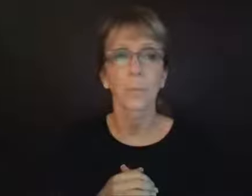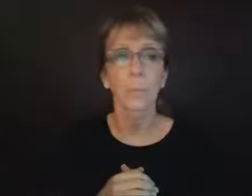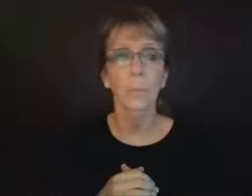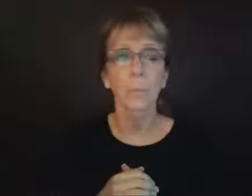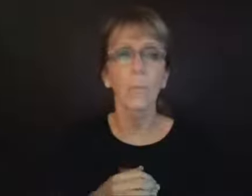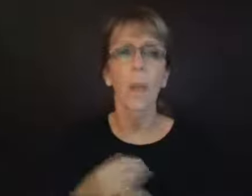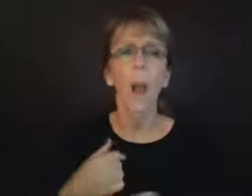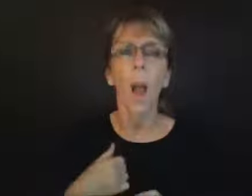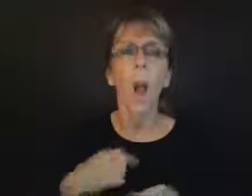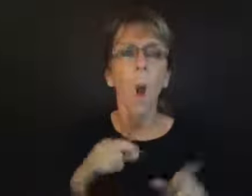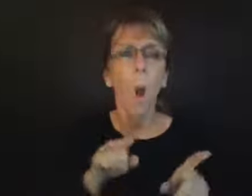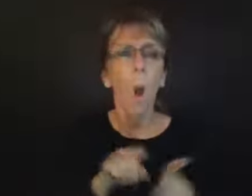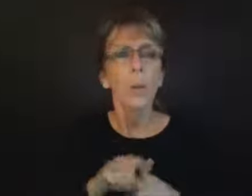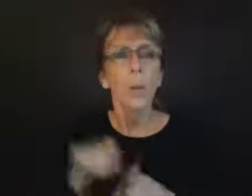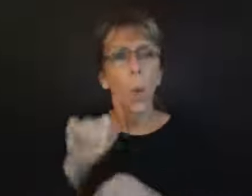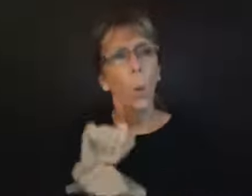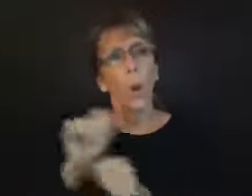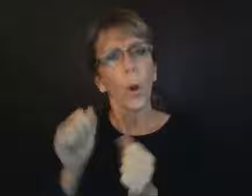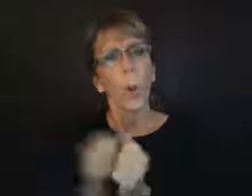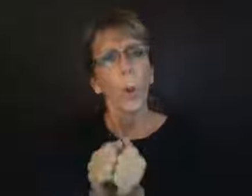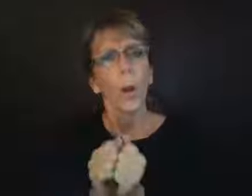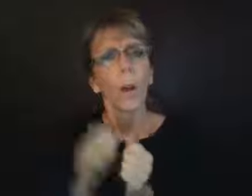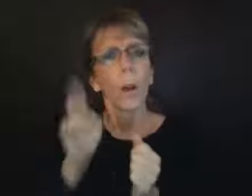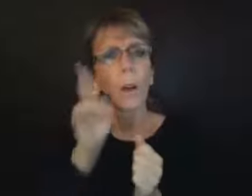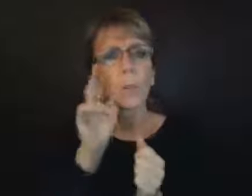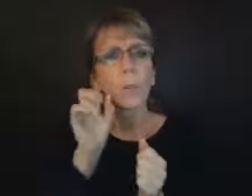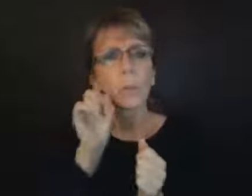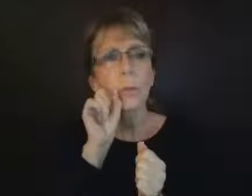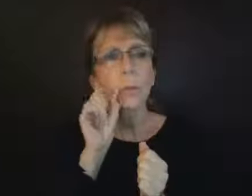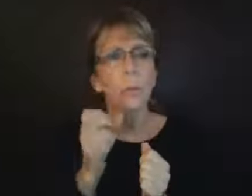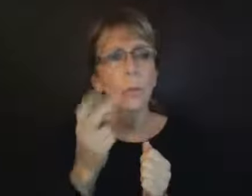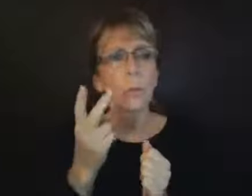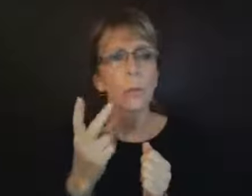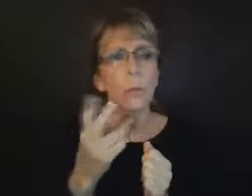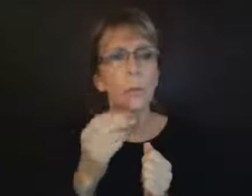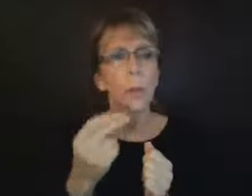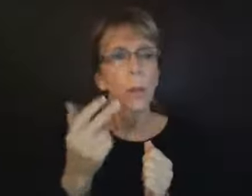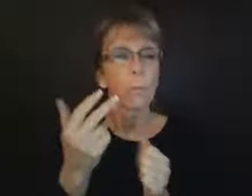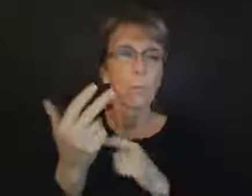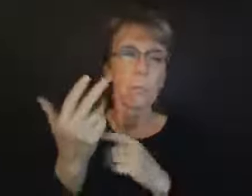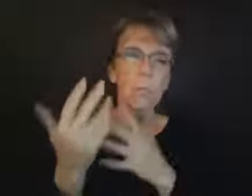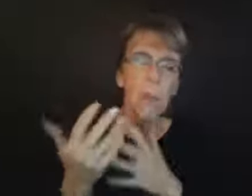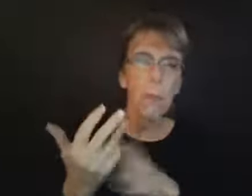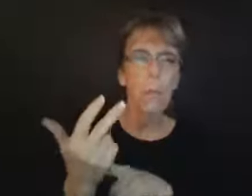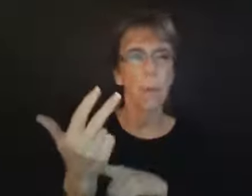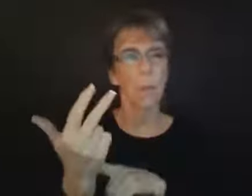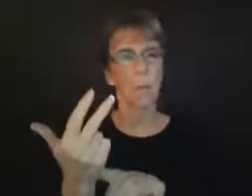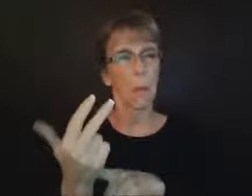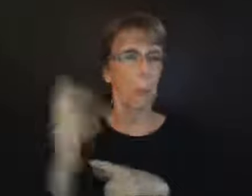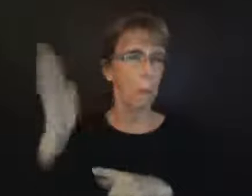I also worked with students with Usher II and possibly Usher III.